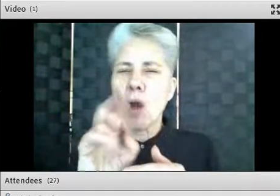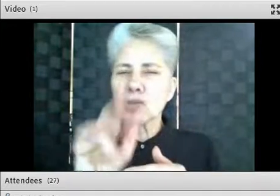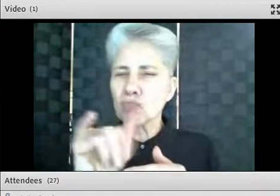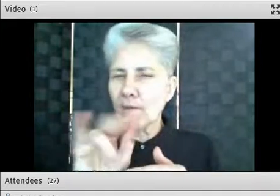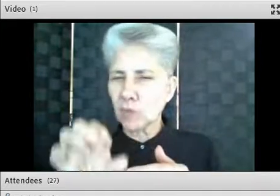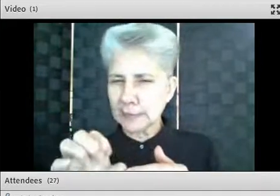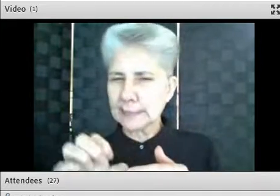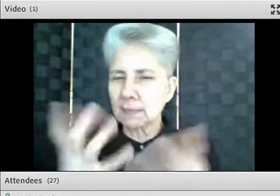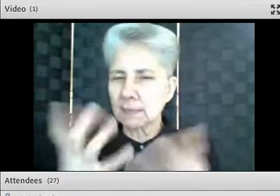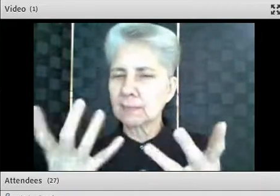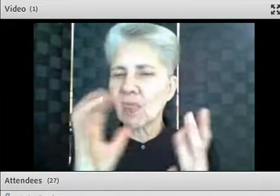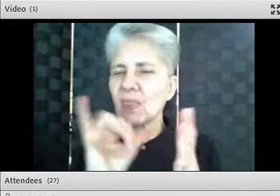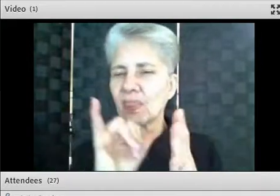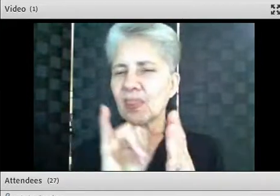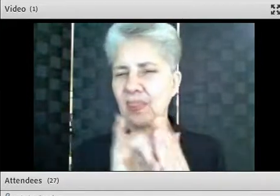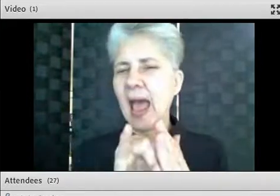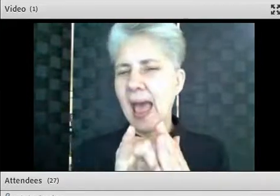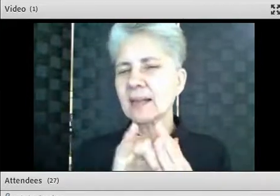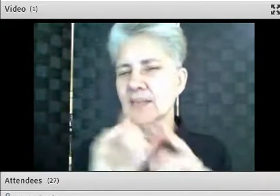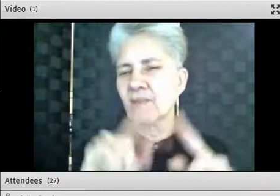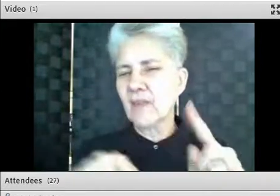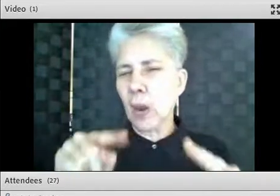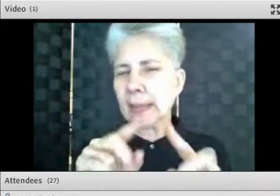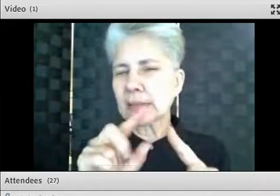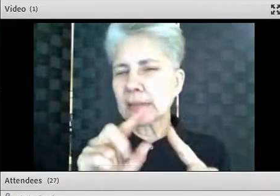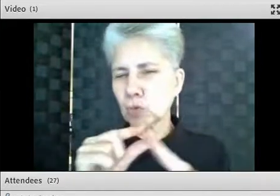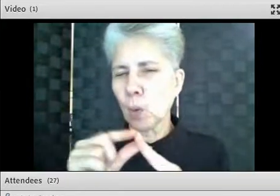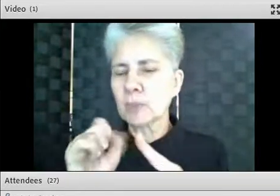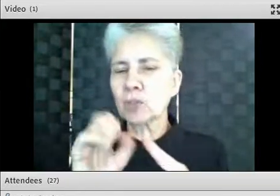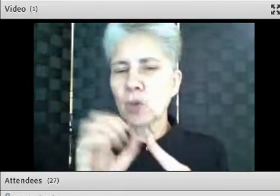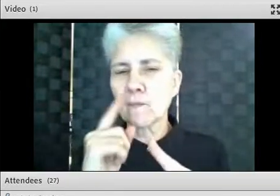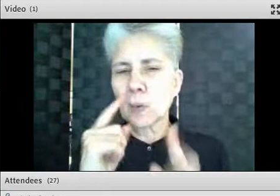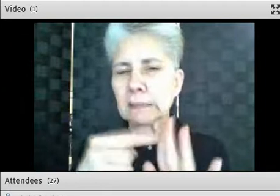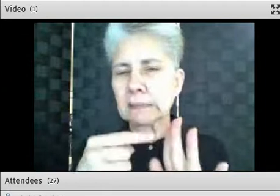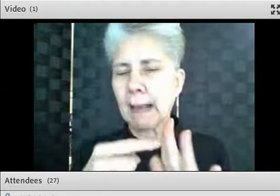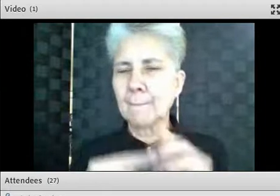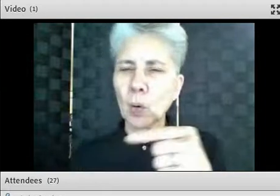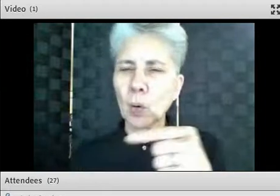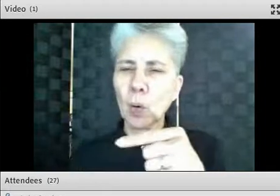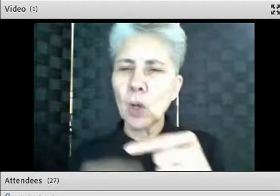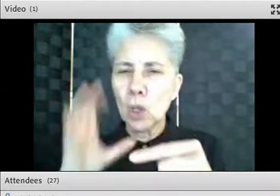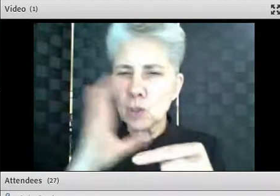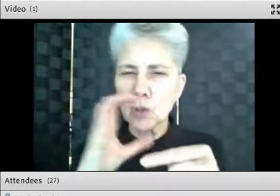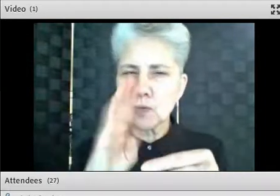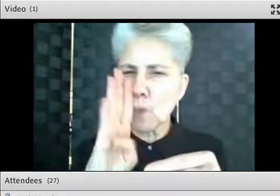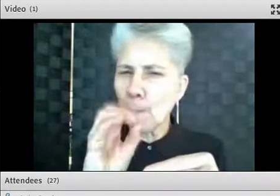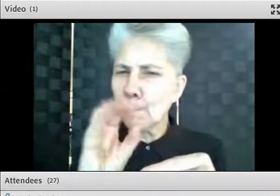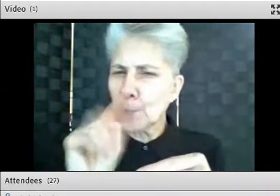so that's kind of the variant terms, if you will, so for example, you know, if you search for boot industry,